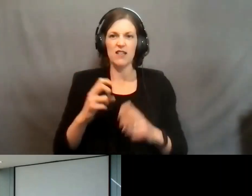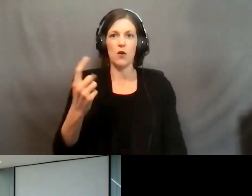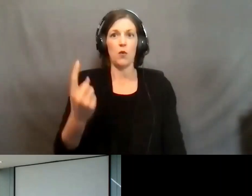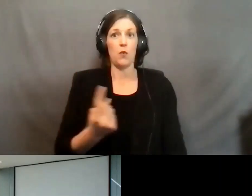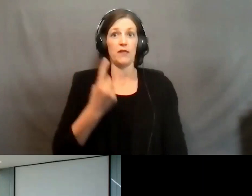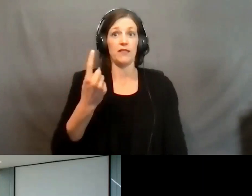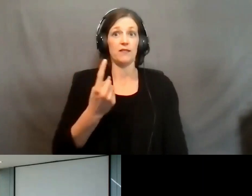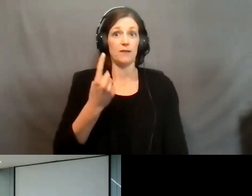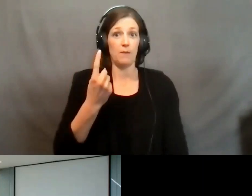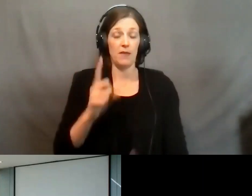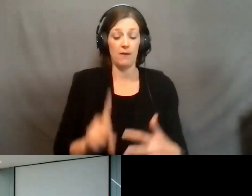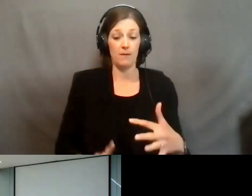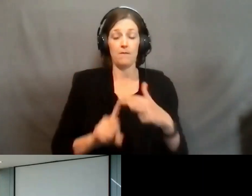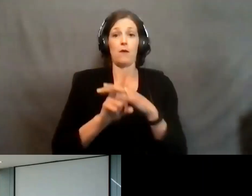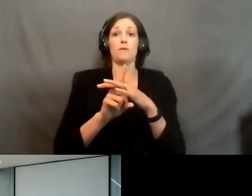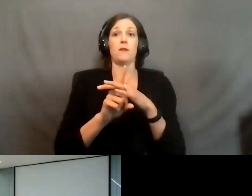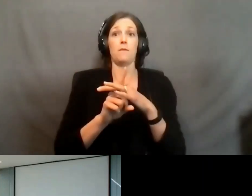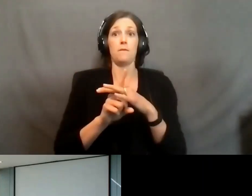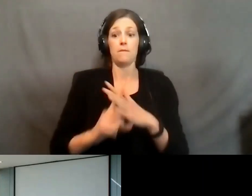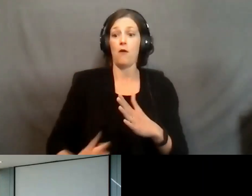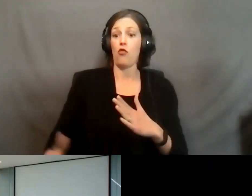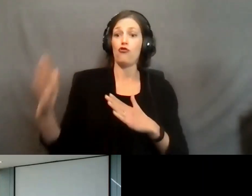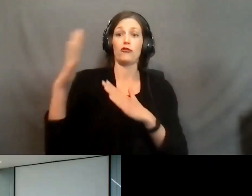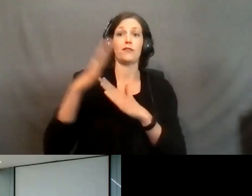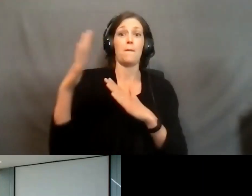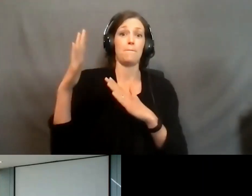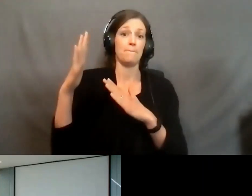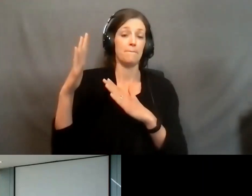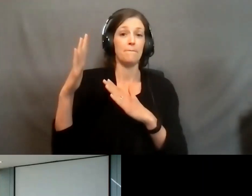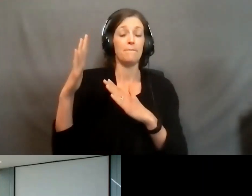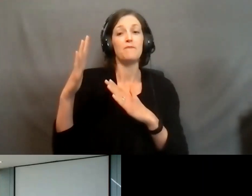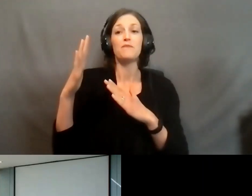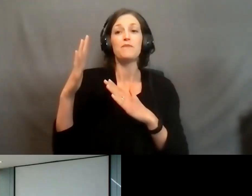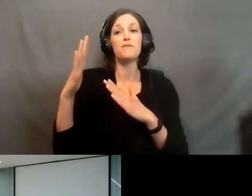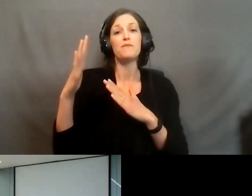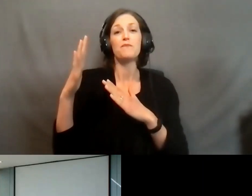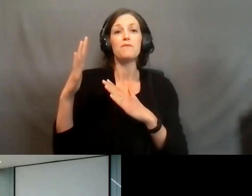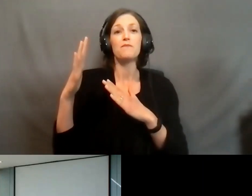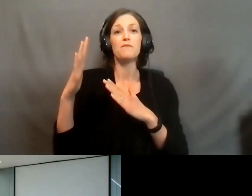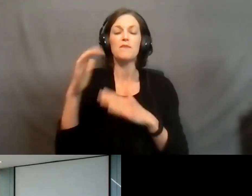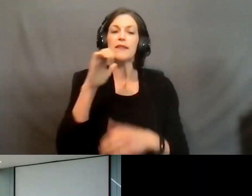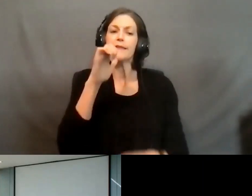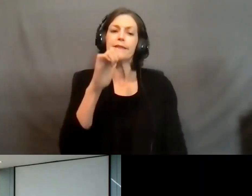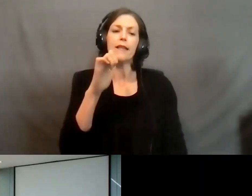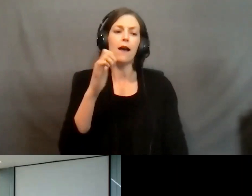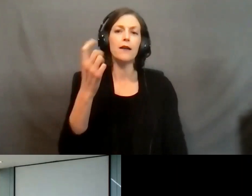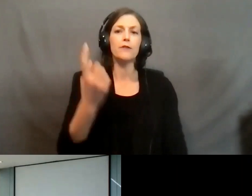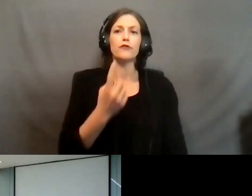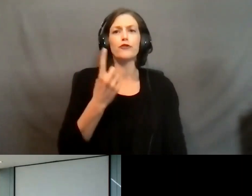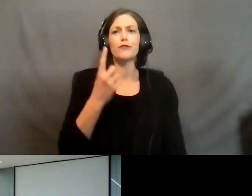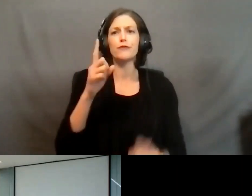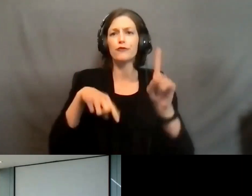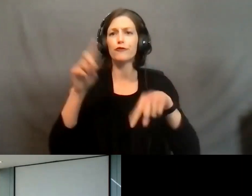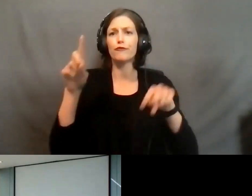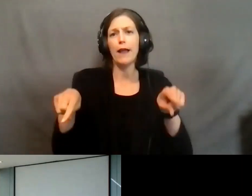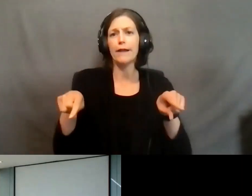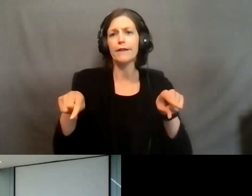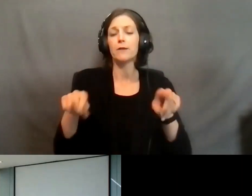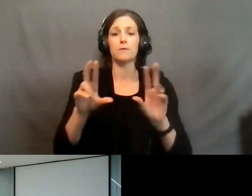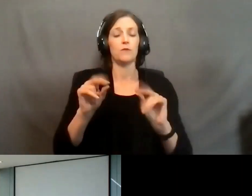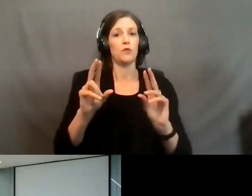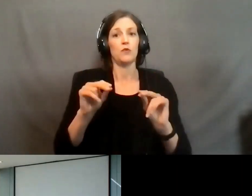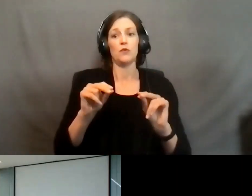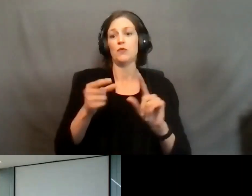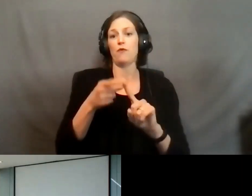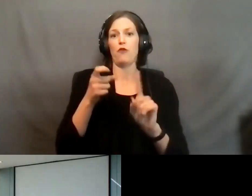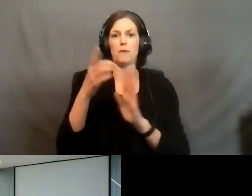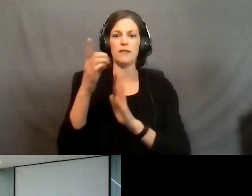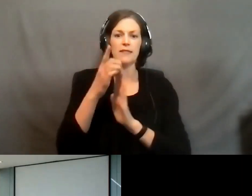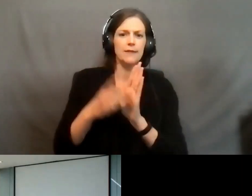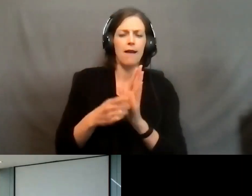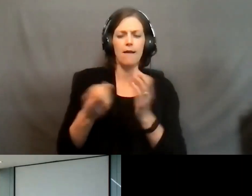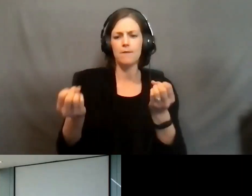12:12:45 as on the top, it is not just 12:12:50 some random event. It is by design must